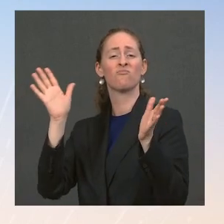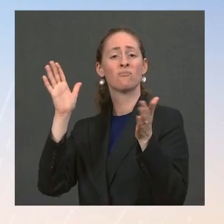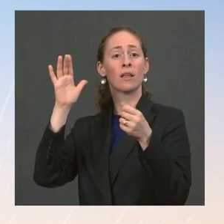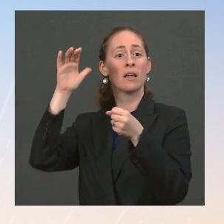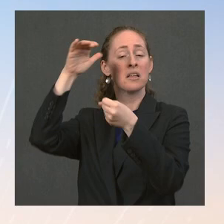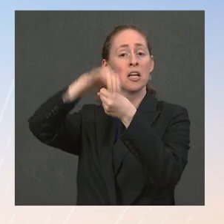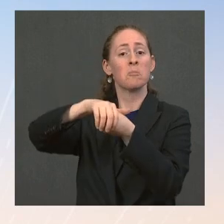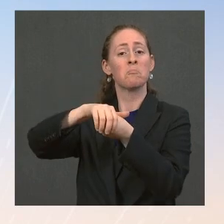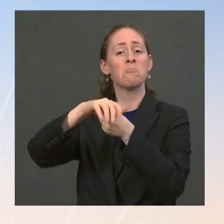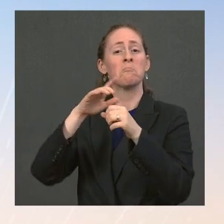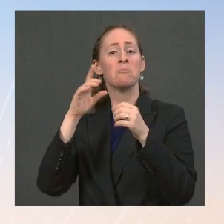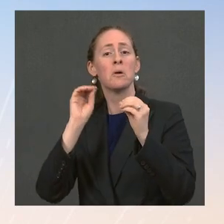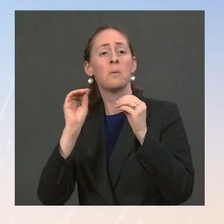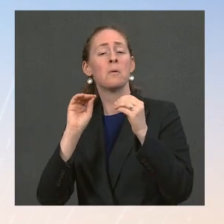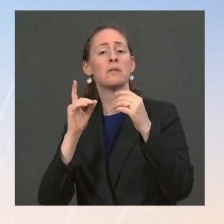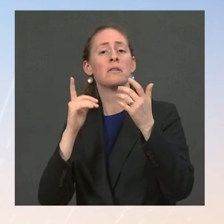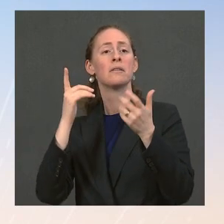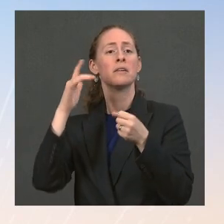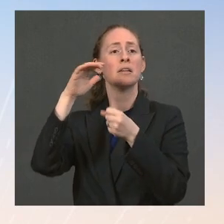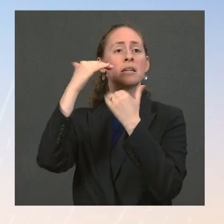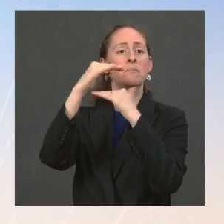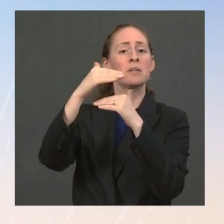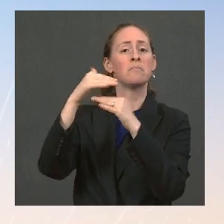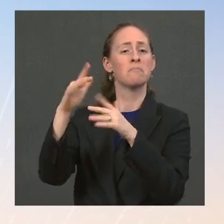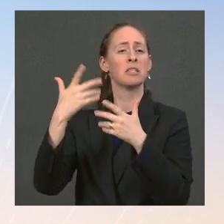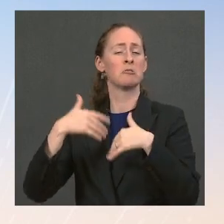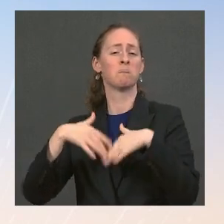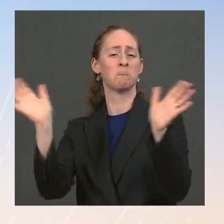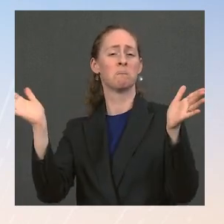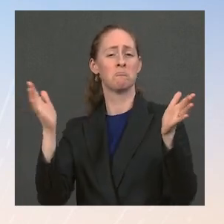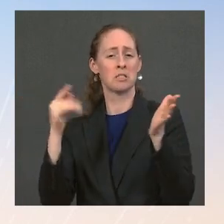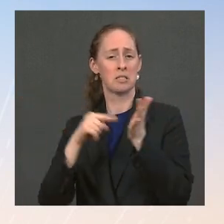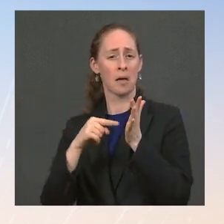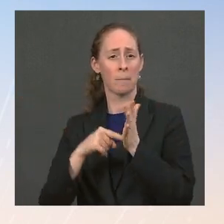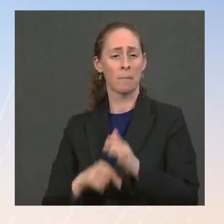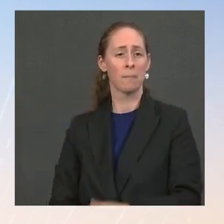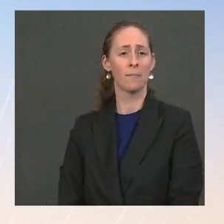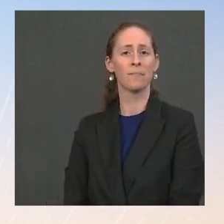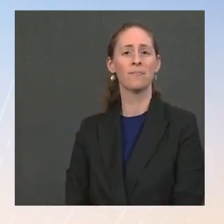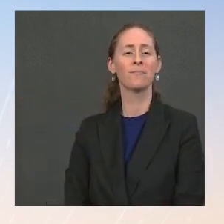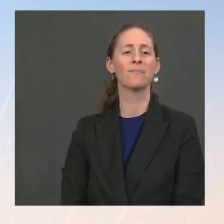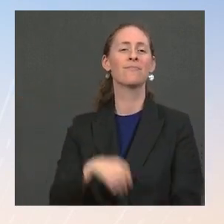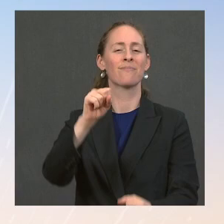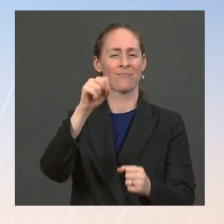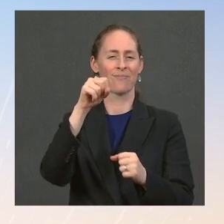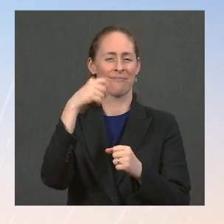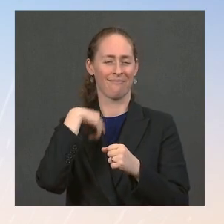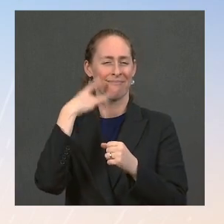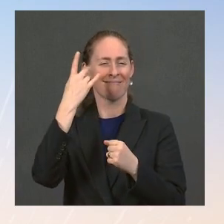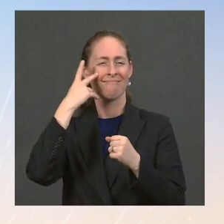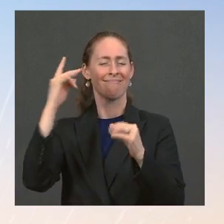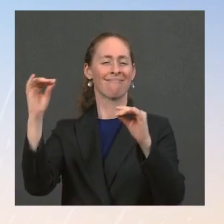to just take away the cliffs. Ms. Psaki: I've heard that, read that, seen that. You know, I would say our focus right now is on --